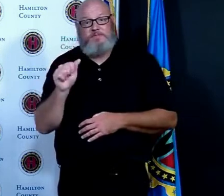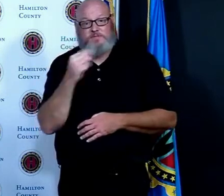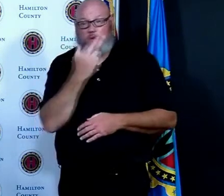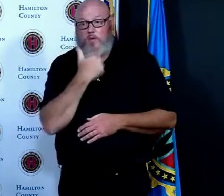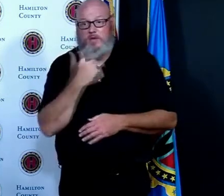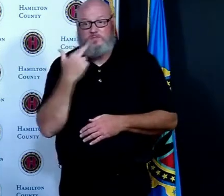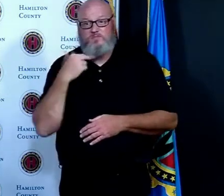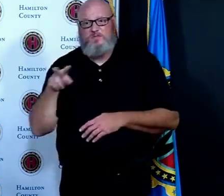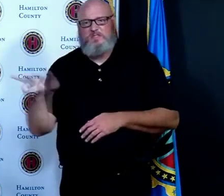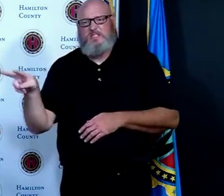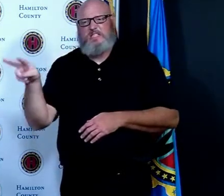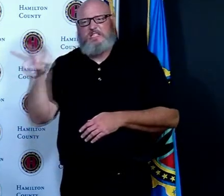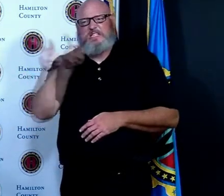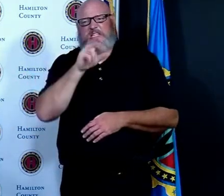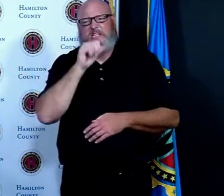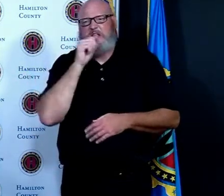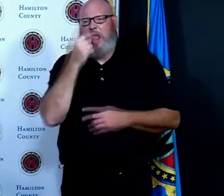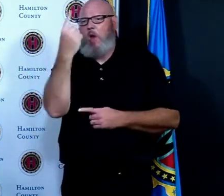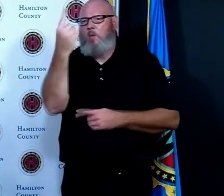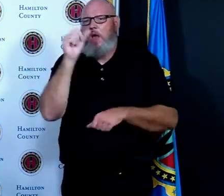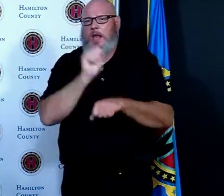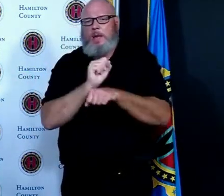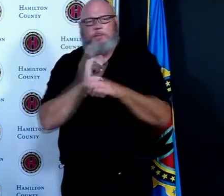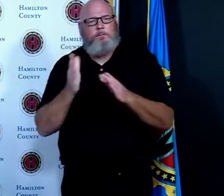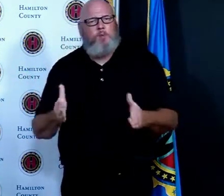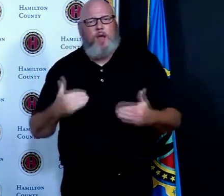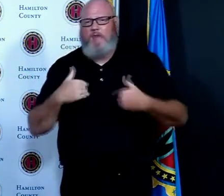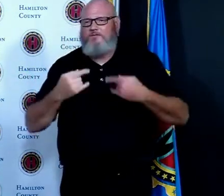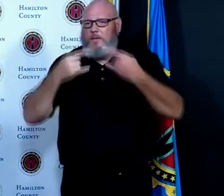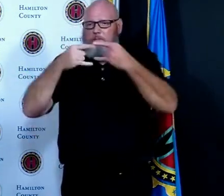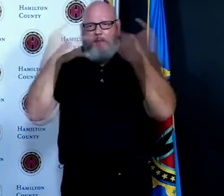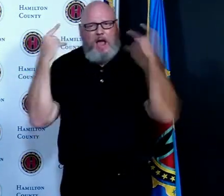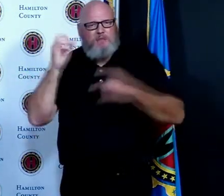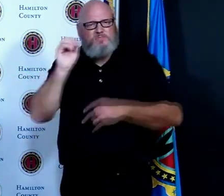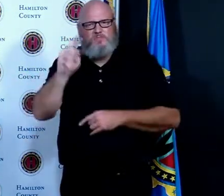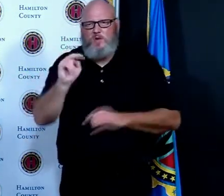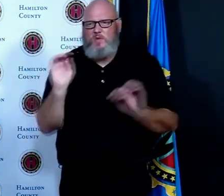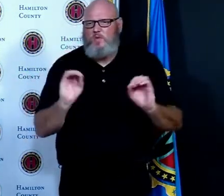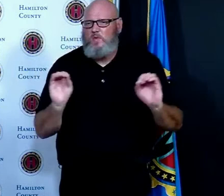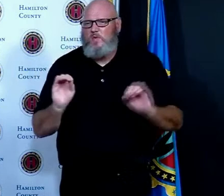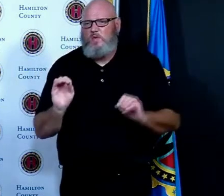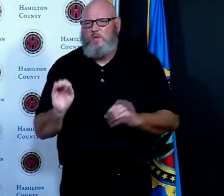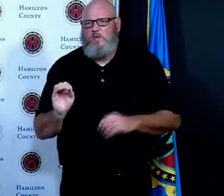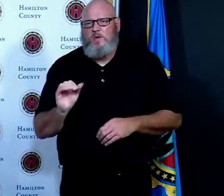this mentality of making our businesses accountable to the state's orders is how we